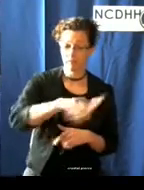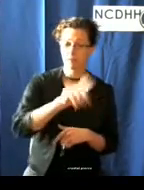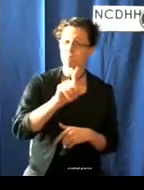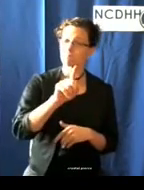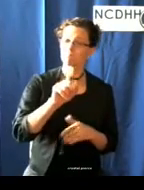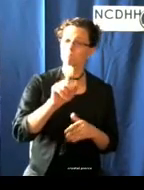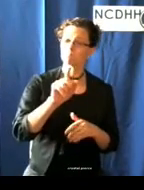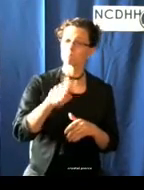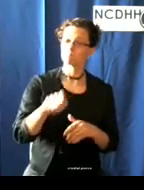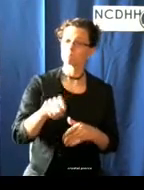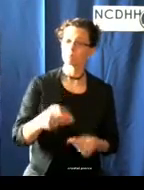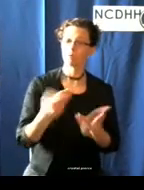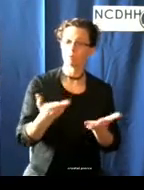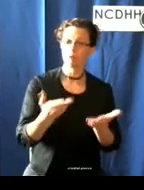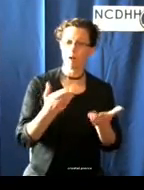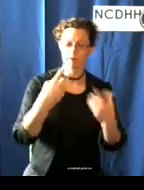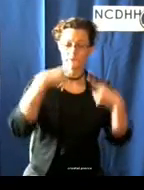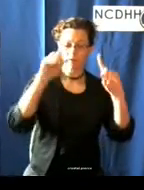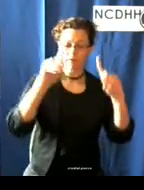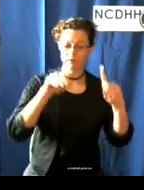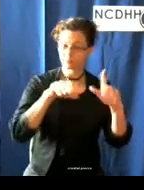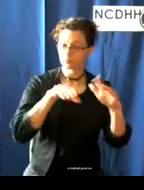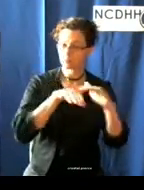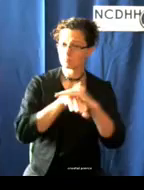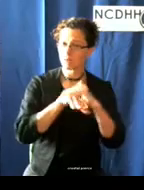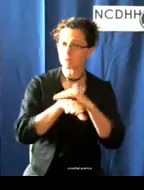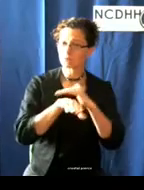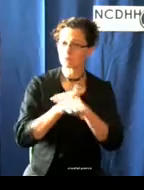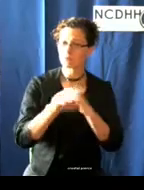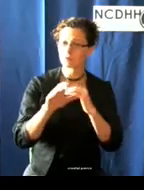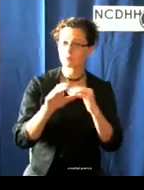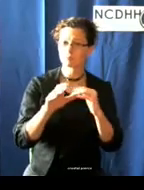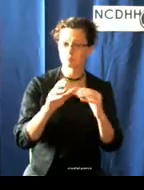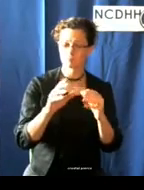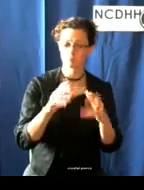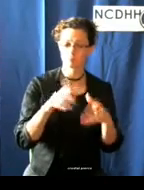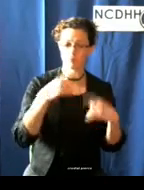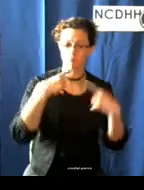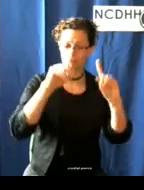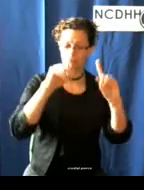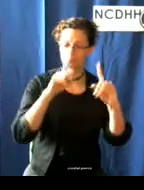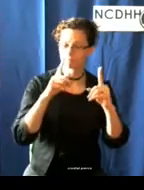SERVICES BY PROVIDING ACCOMMODATIONS NECESSARY TO ENSURE EFFECTIVE COMMUNICATION